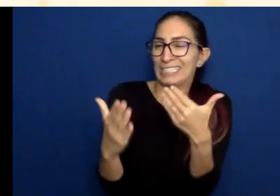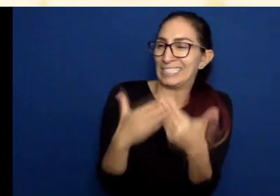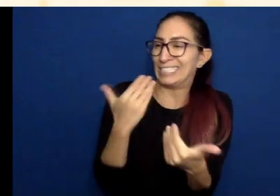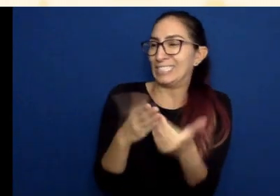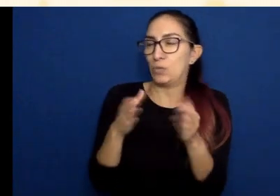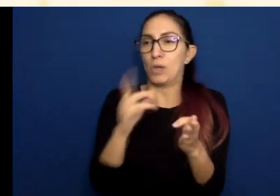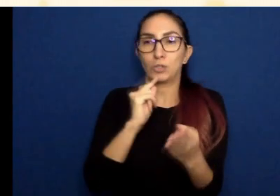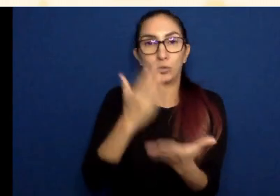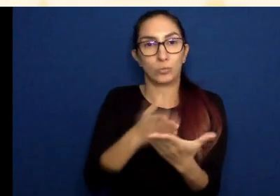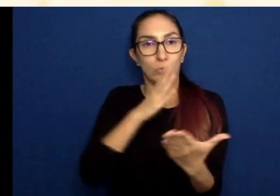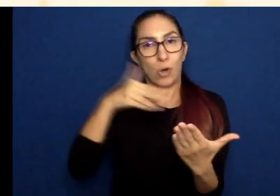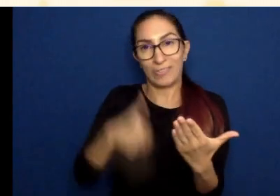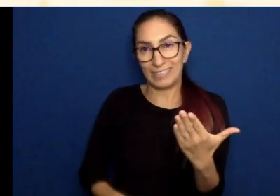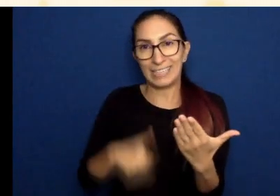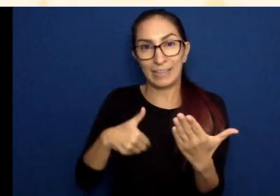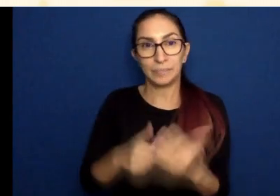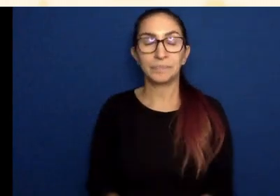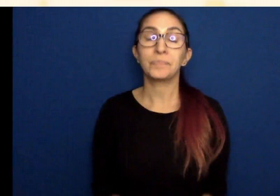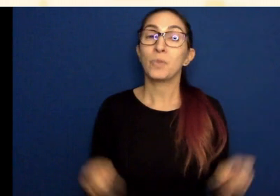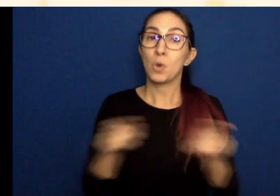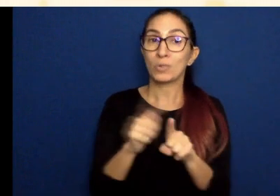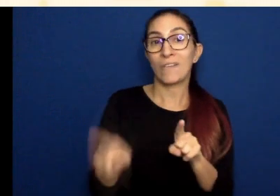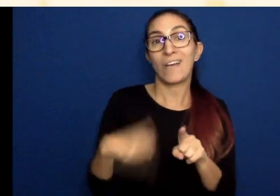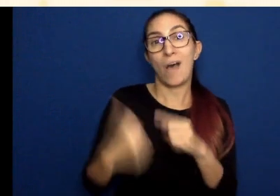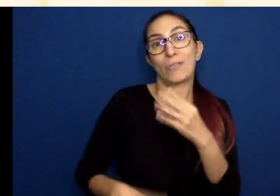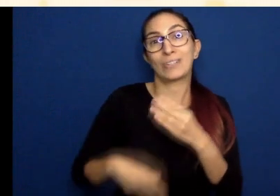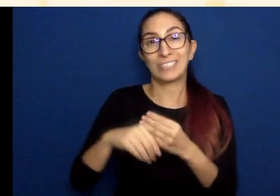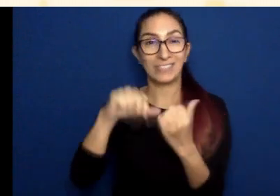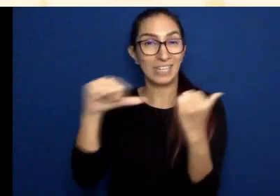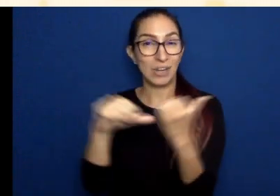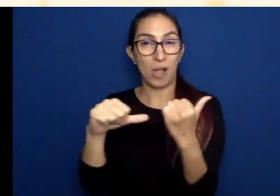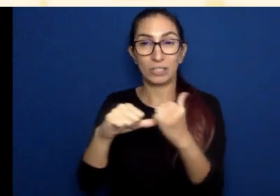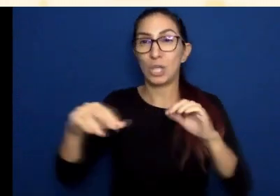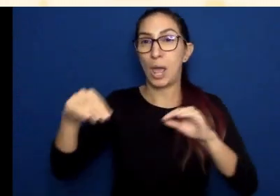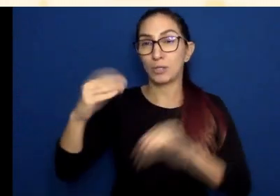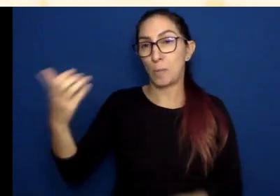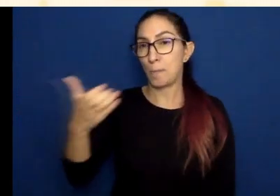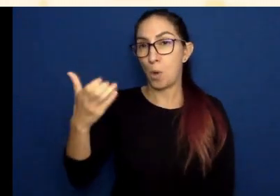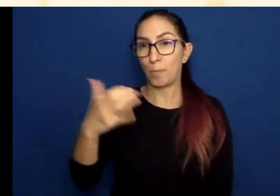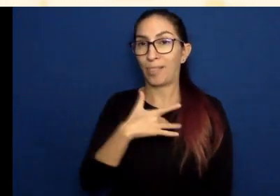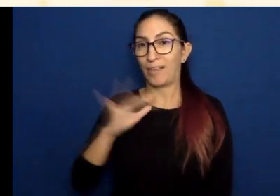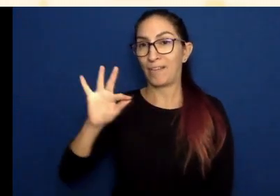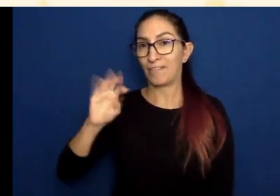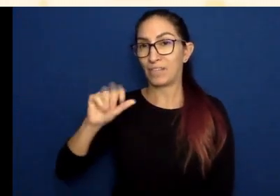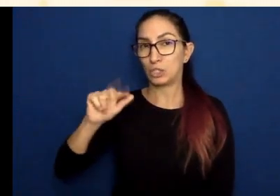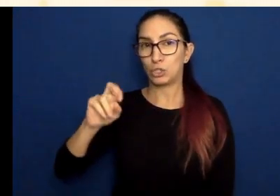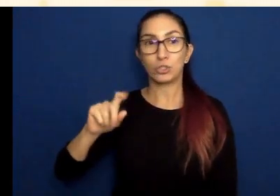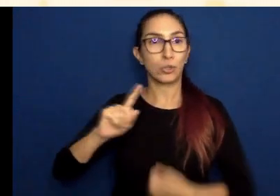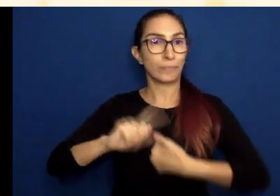There's also some additional assistive technologies and mobile features. So Voice Control is actually fantastic for testing.